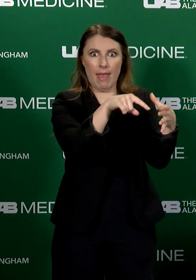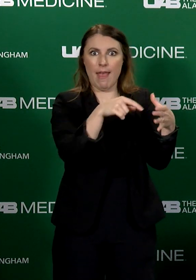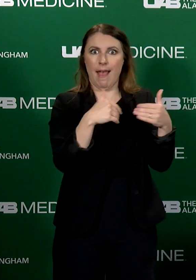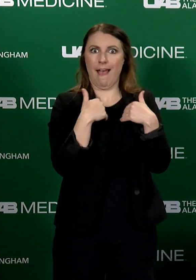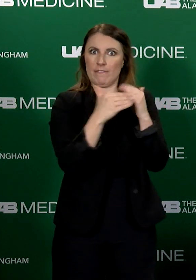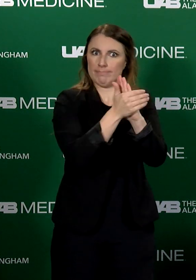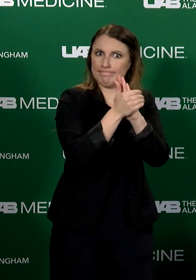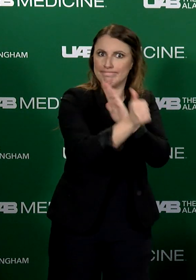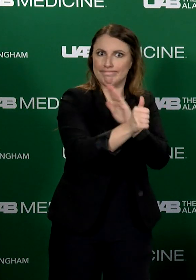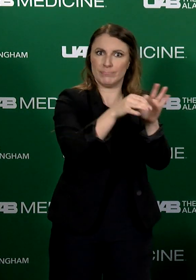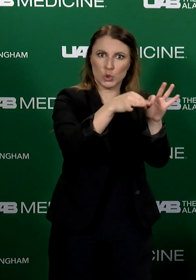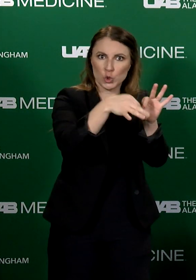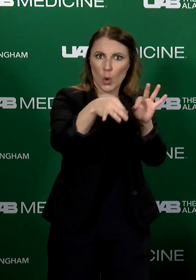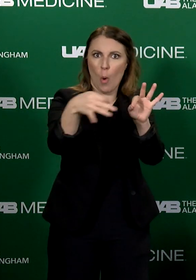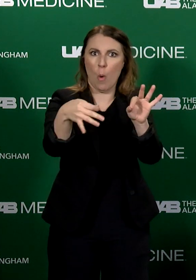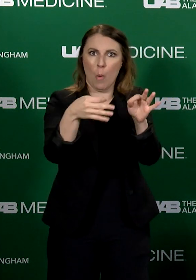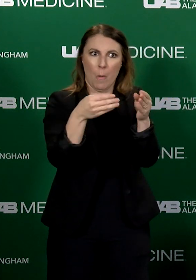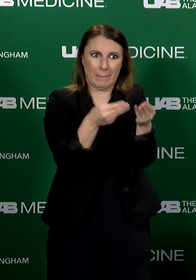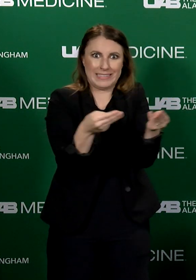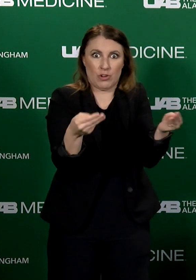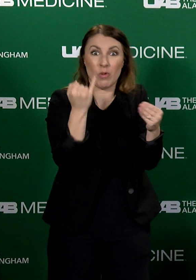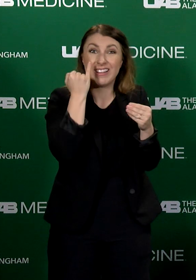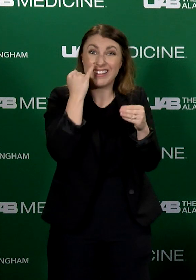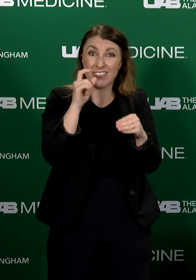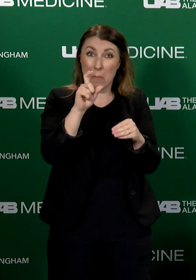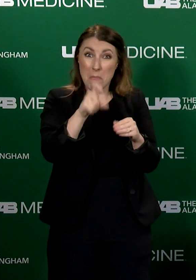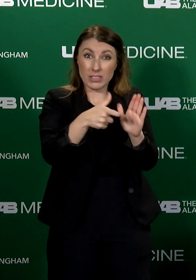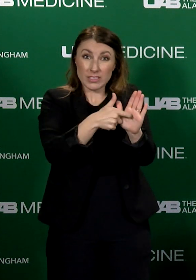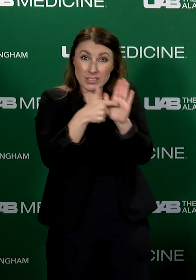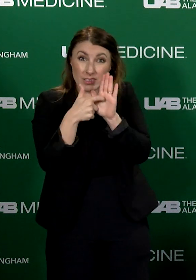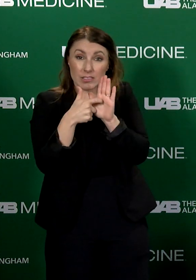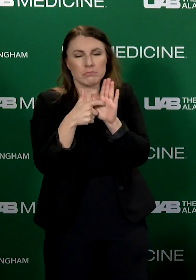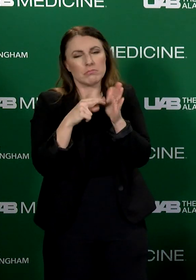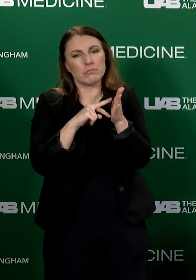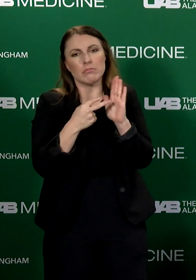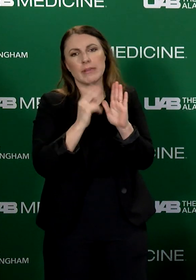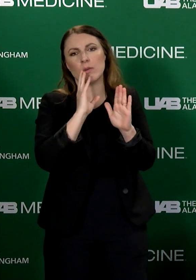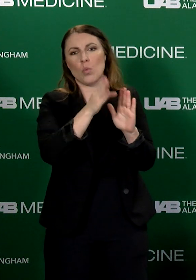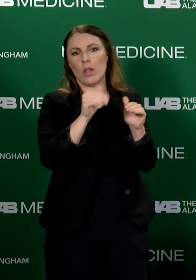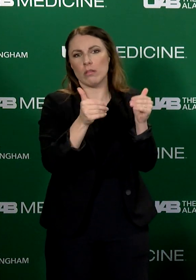if we need to go to that level what we have done is we have tiered our process